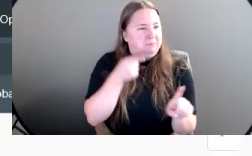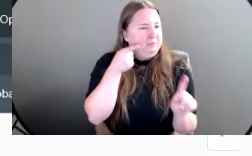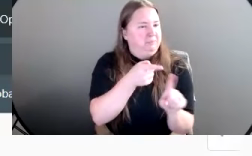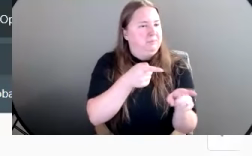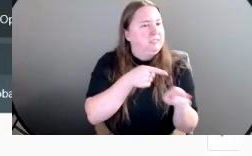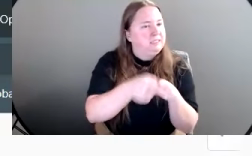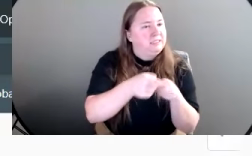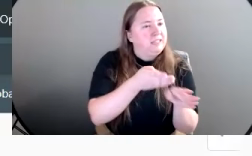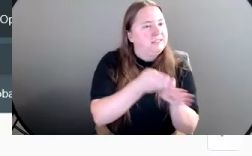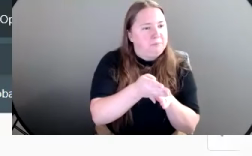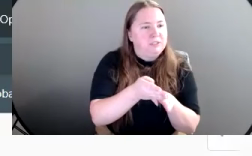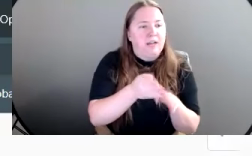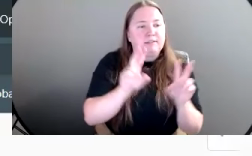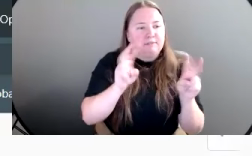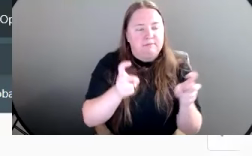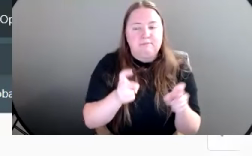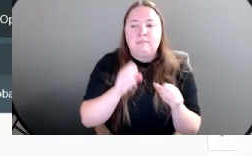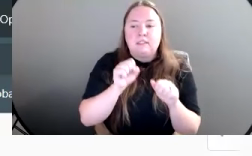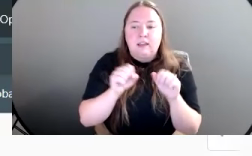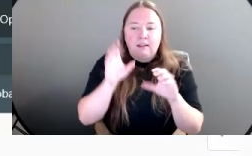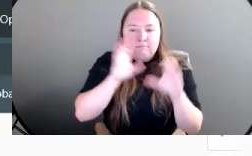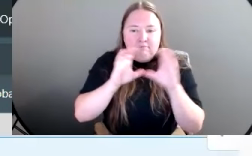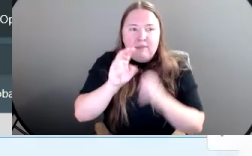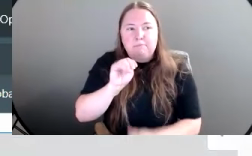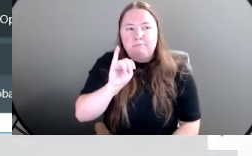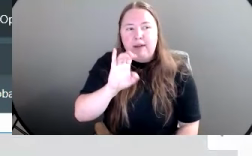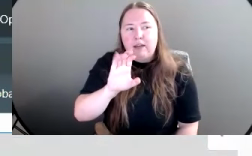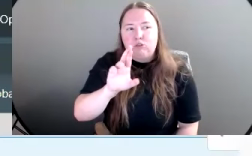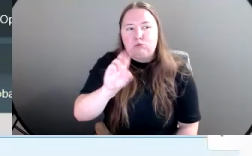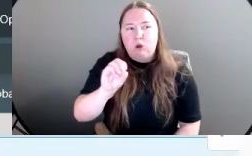So you can also browse the microbio,